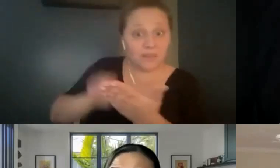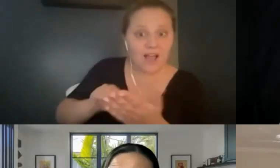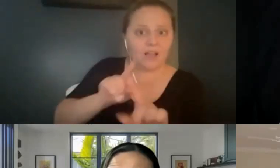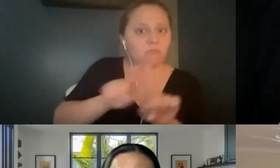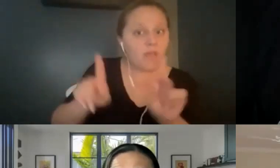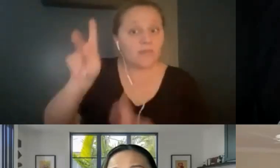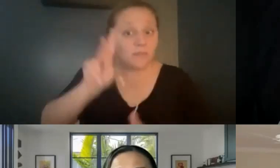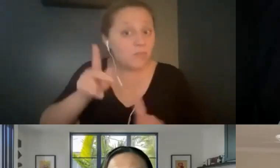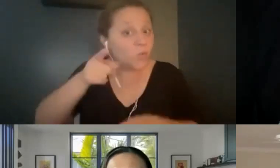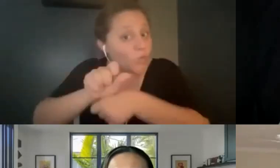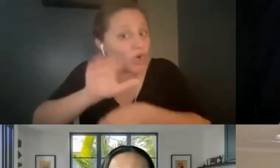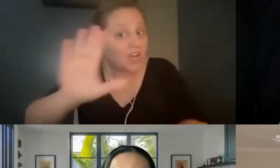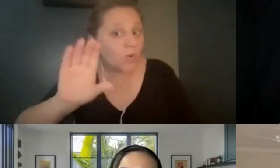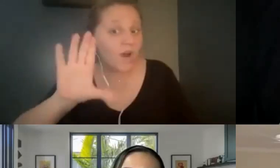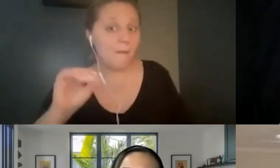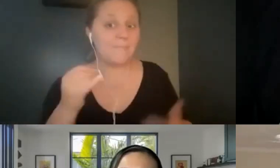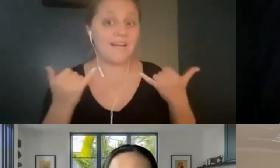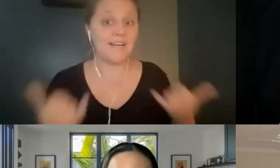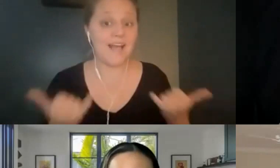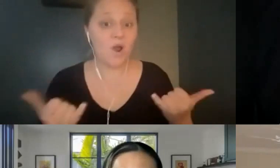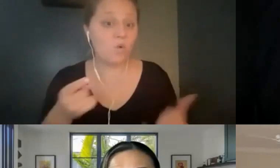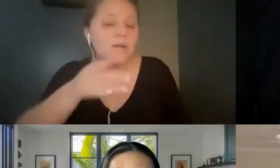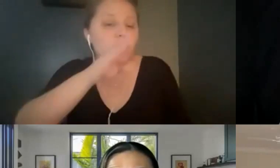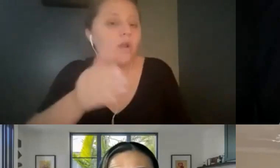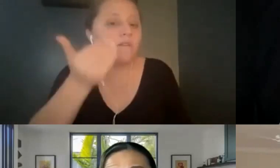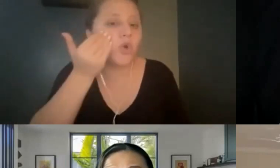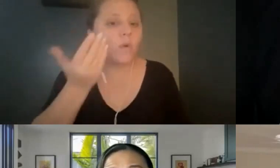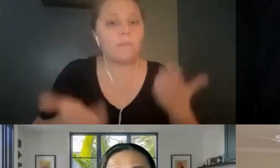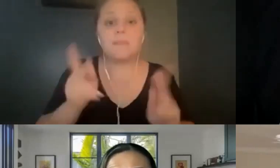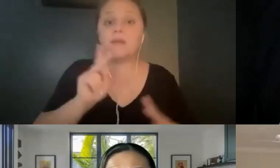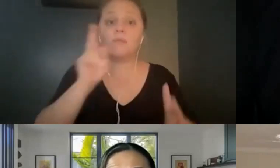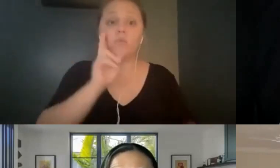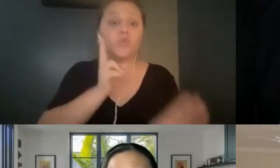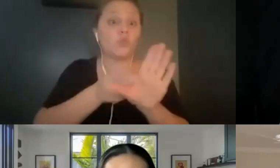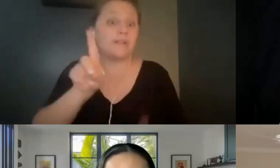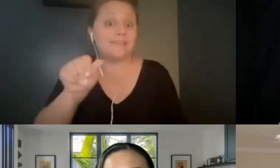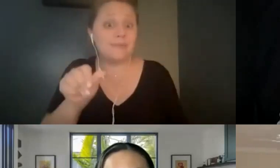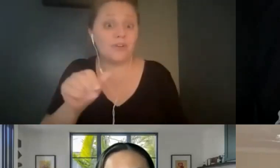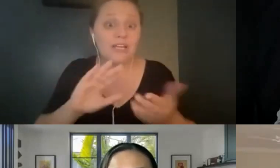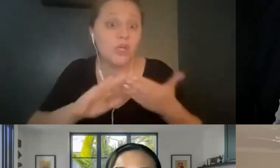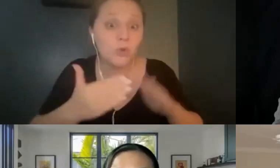now. Like you never know when somebody could join the disability community. Like I wasn't planning at, you know in 2003, to be